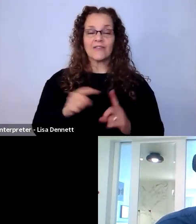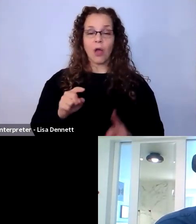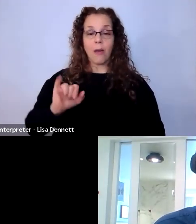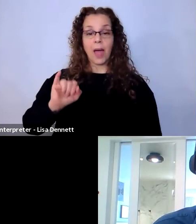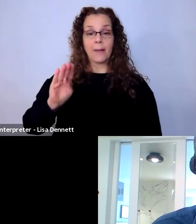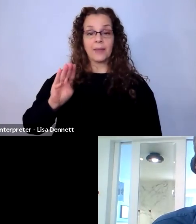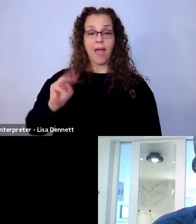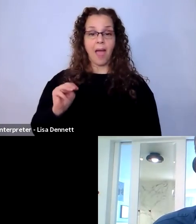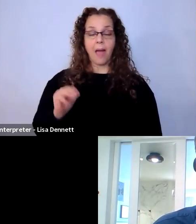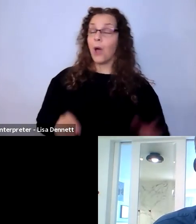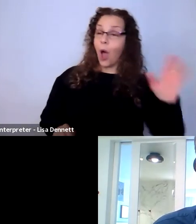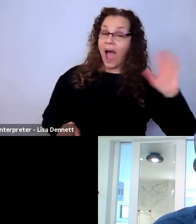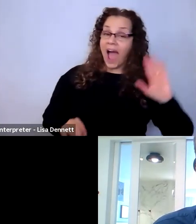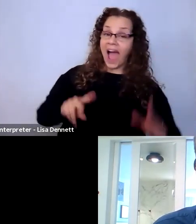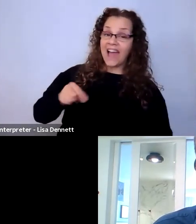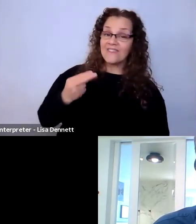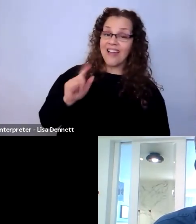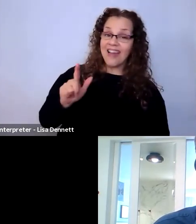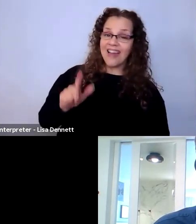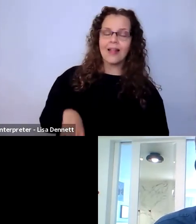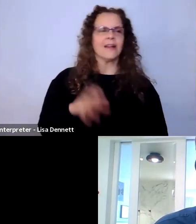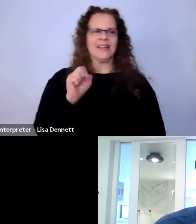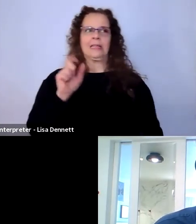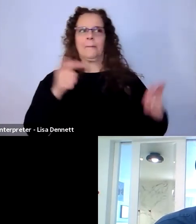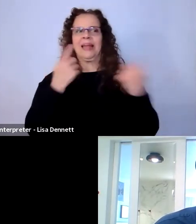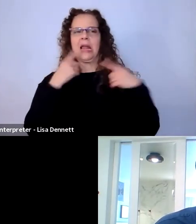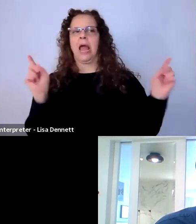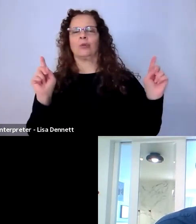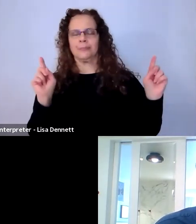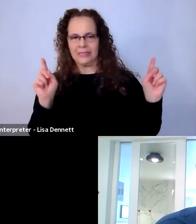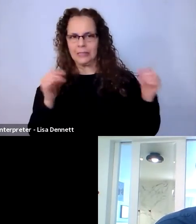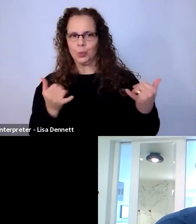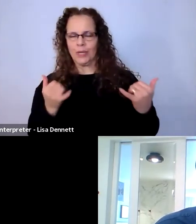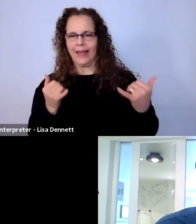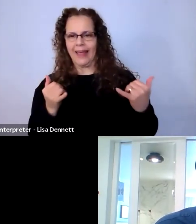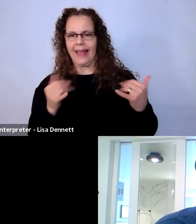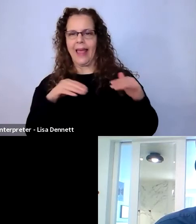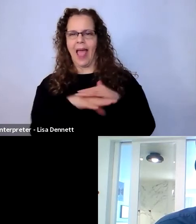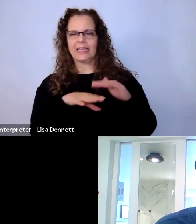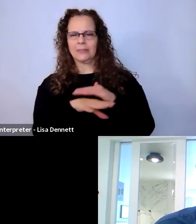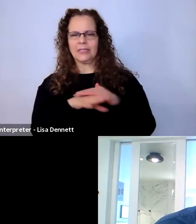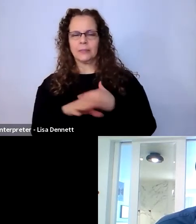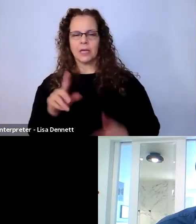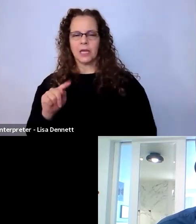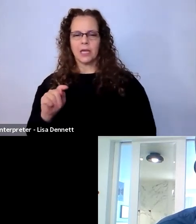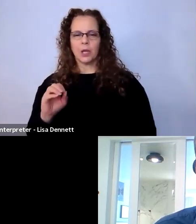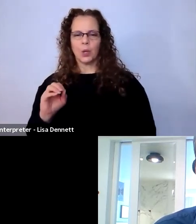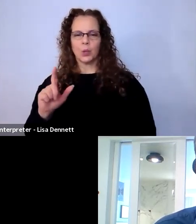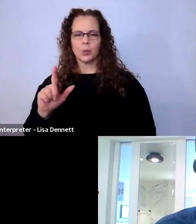I think there's a big update to the IBM accessibility toolkit so yeah check